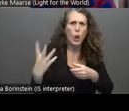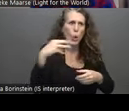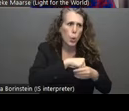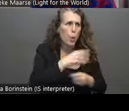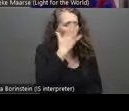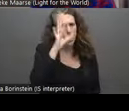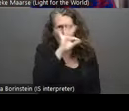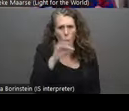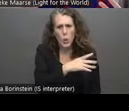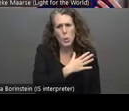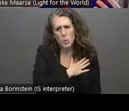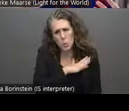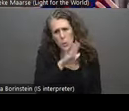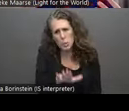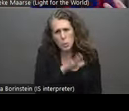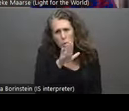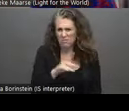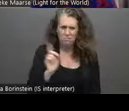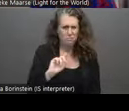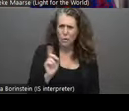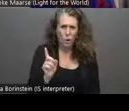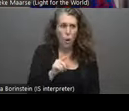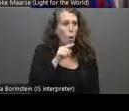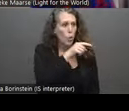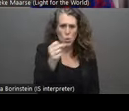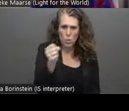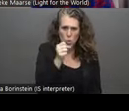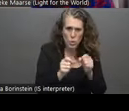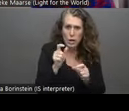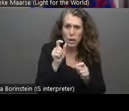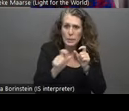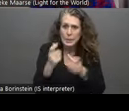the organization could then what we call sign a proof of commitment, or sign.